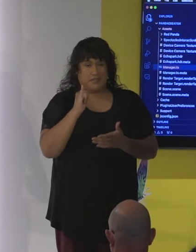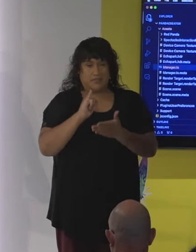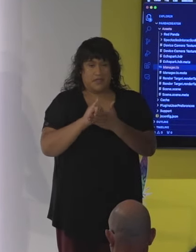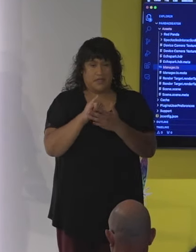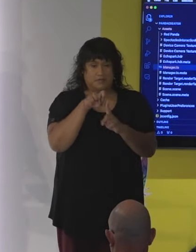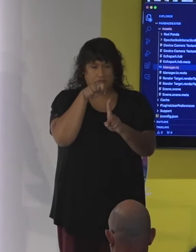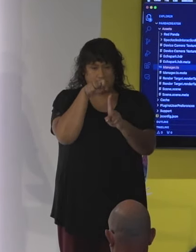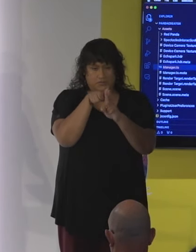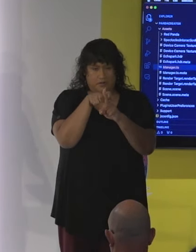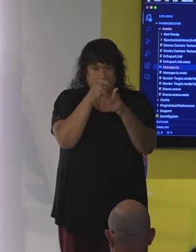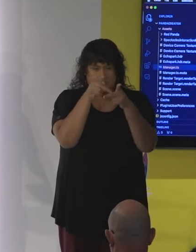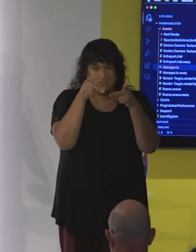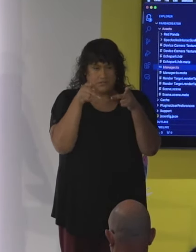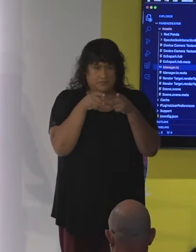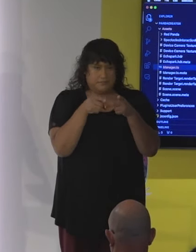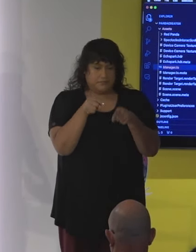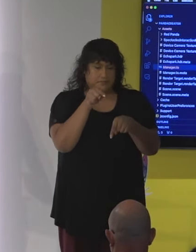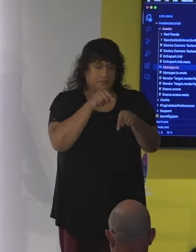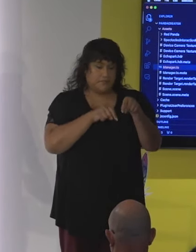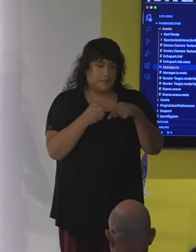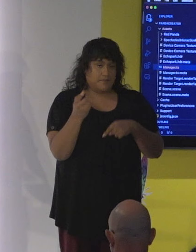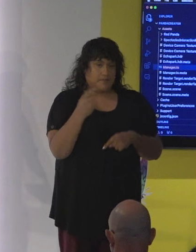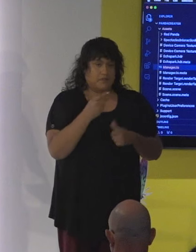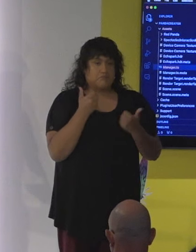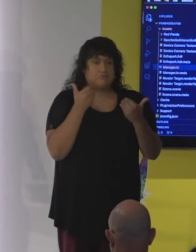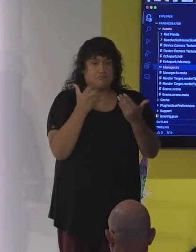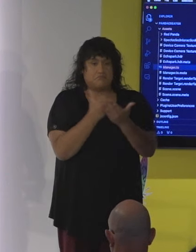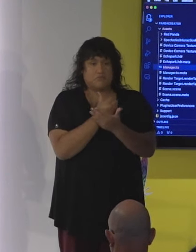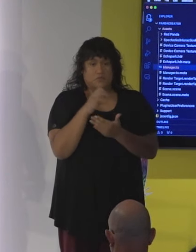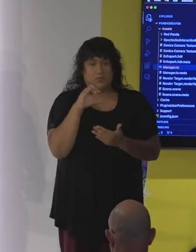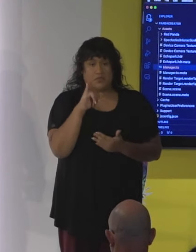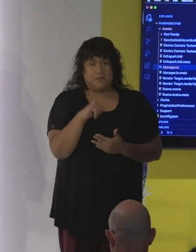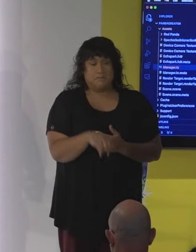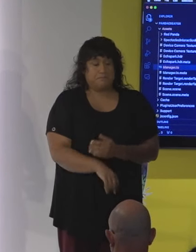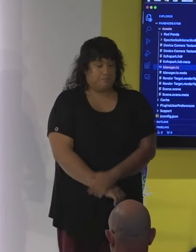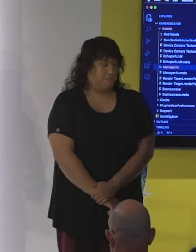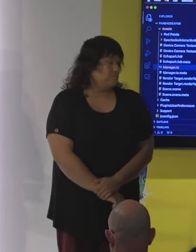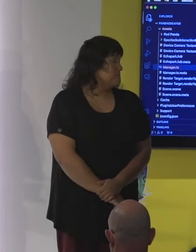(keys clacking) So, let's go ahead and do that. (keys clacking)